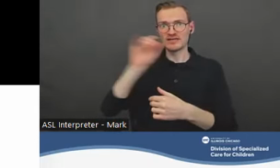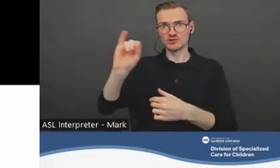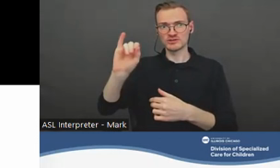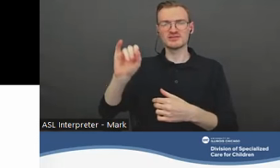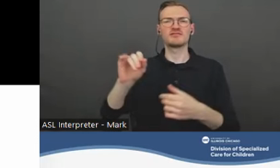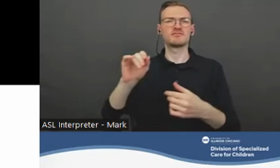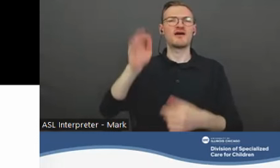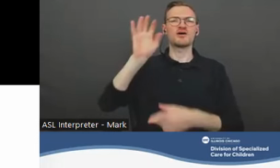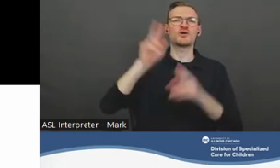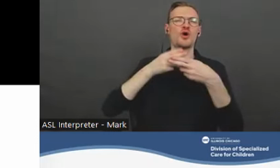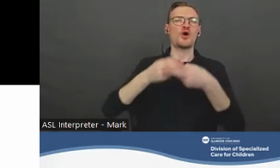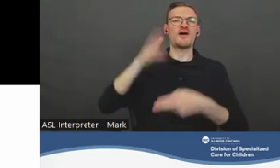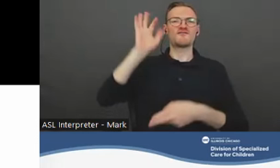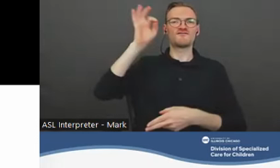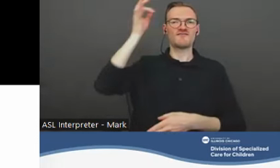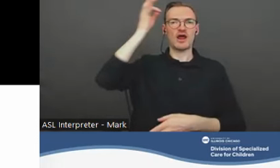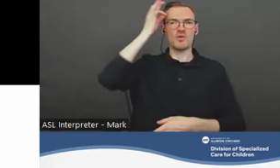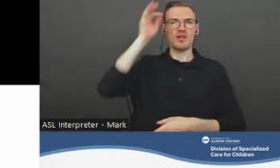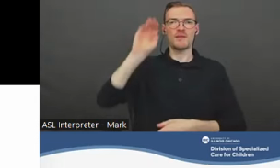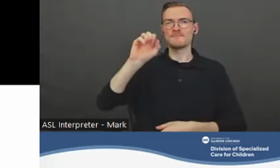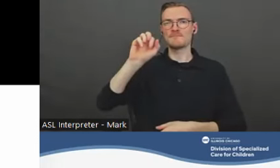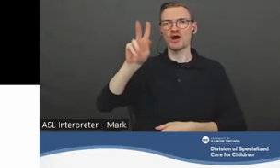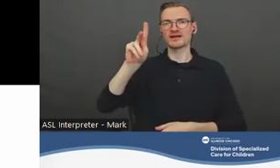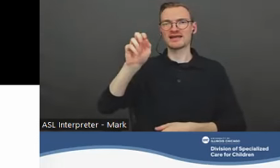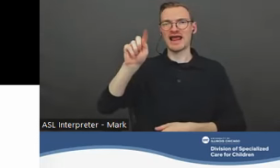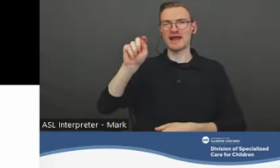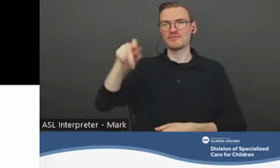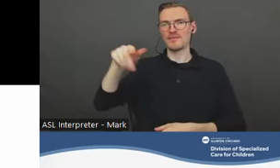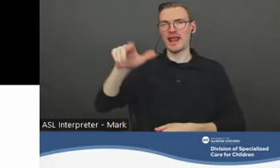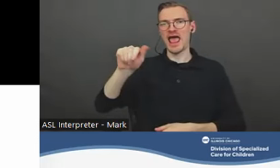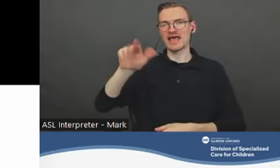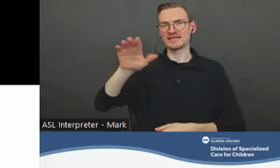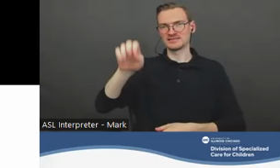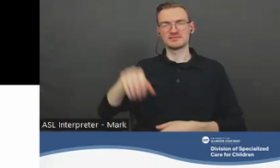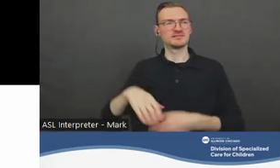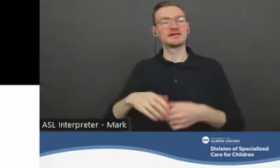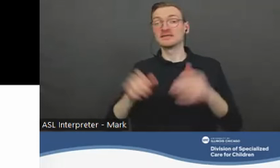it's like private insurance they're a job but you can only sign up for insurance during a set